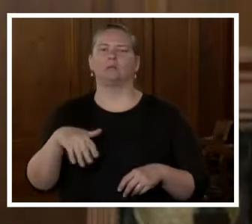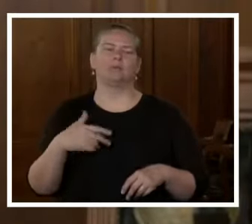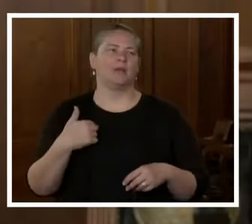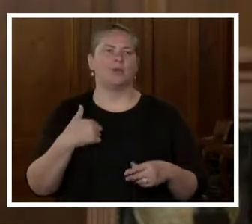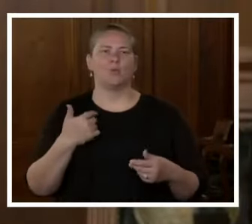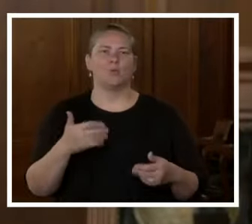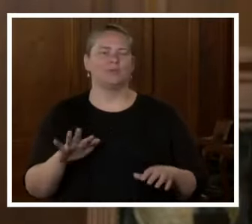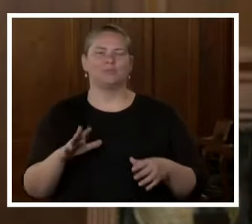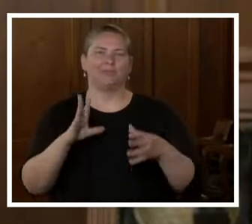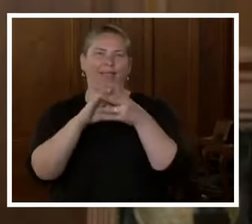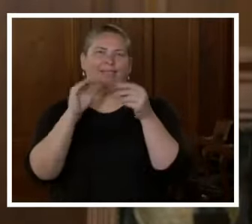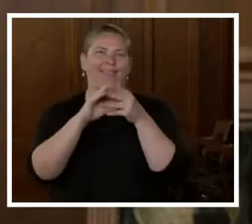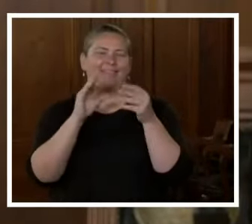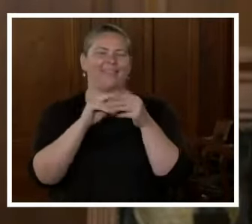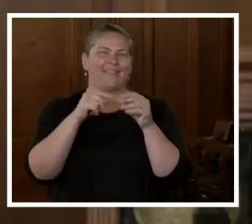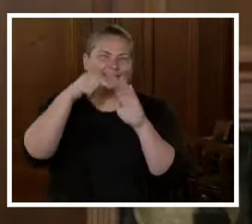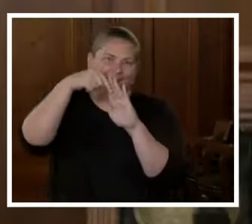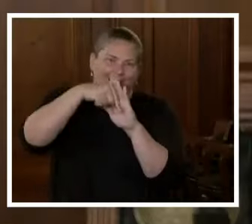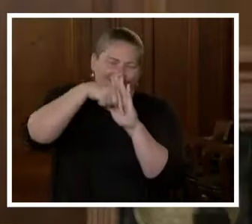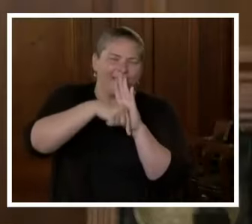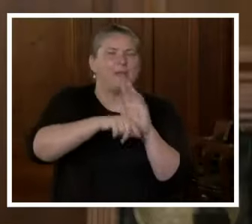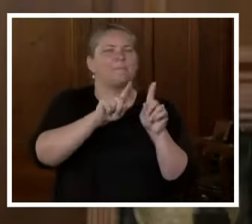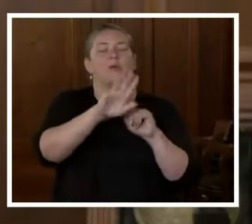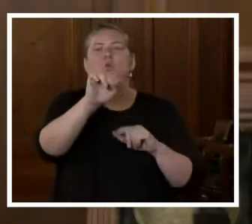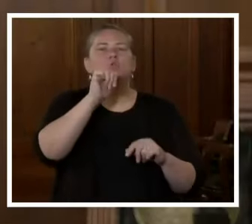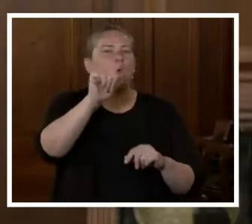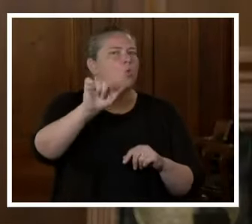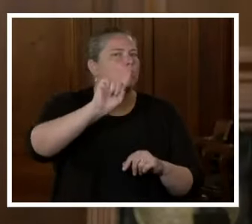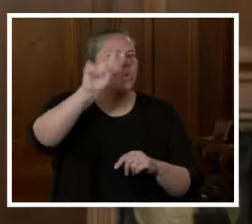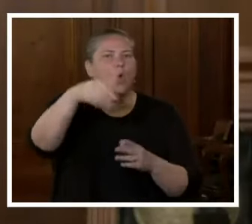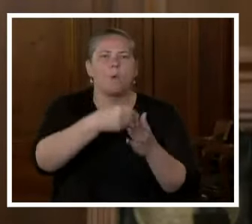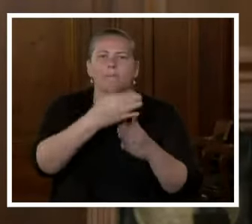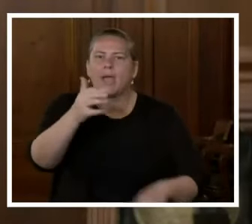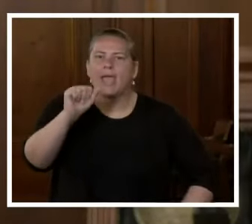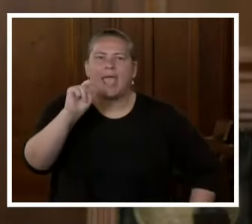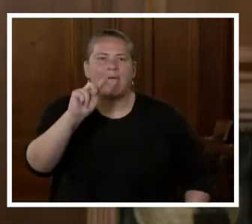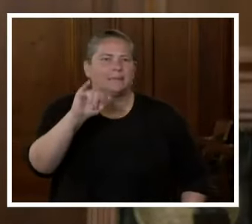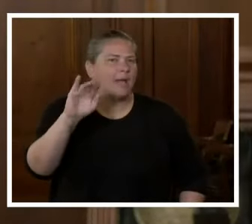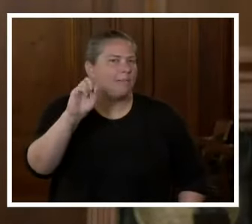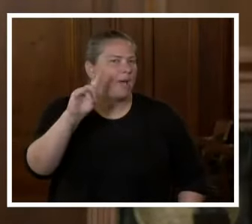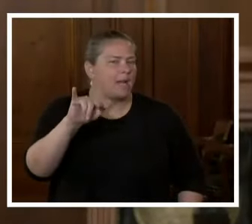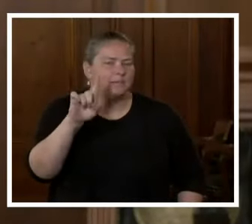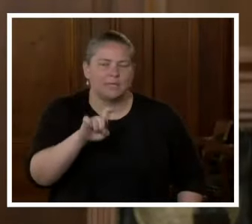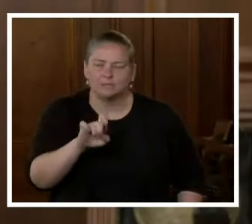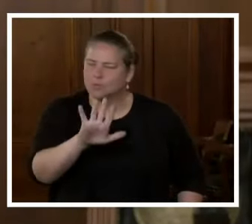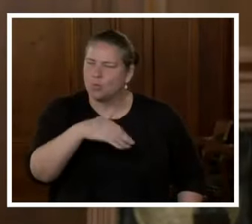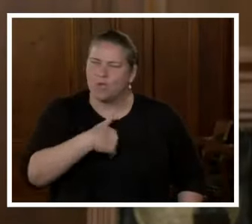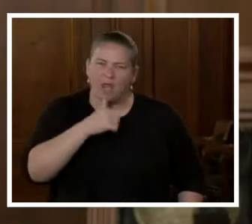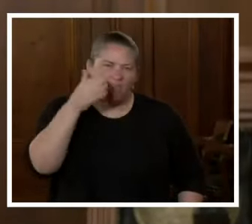POSITIVE RATE IS STILL HIGH ENOUGH FOR A LOT OF COMPLEX REASONS THAT IF YOU GET IT, YOU'RE AS OR MORE LIKELY TO BE